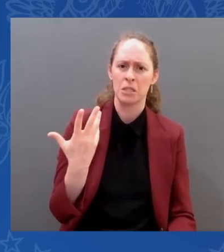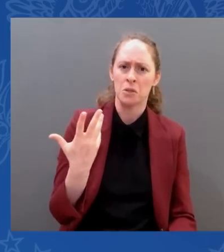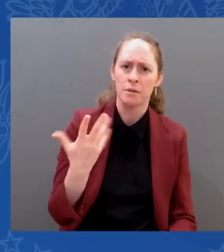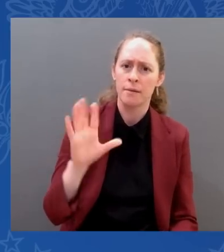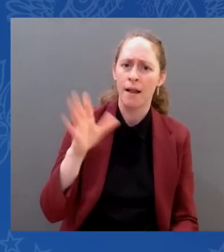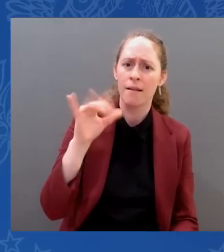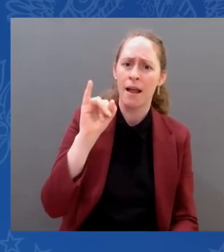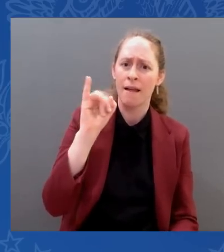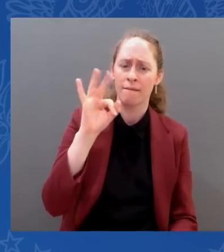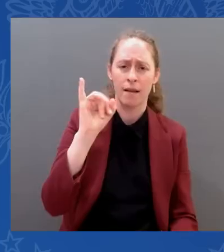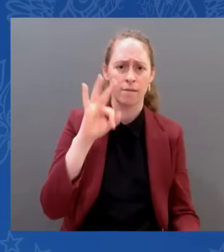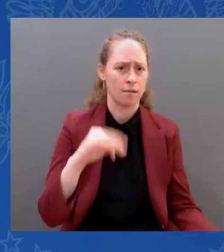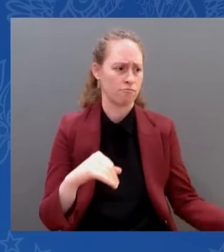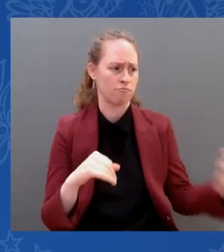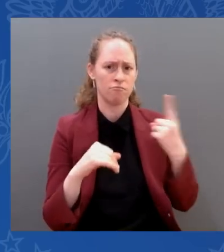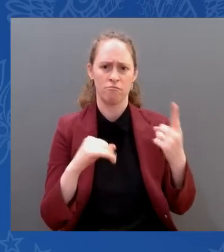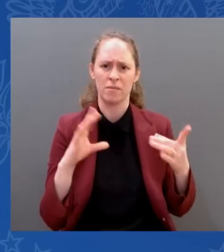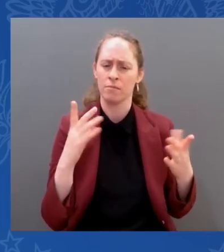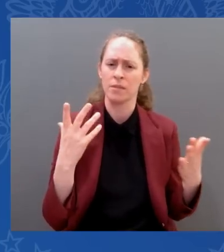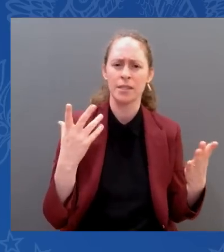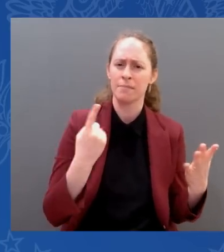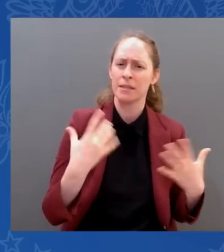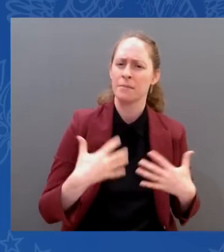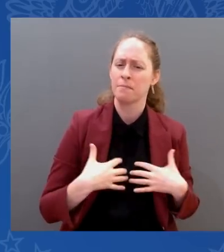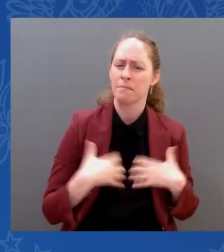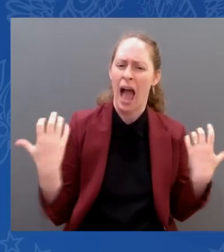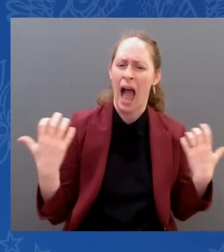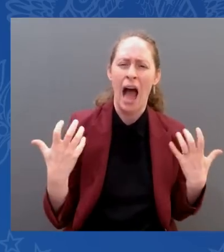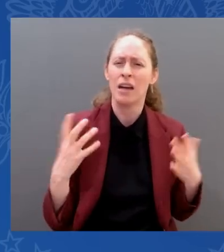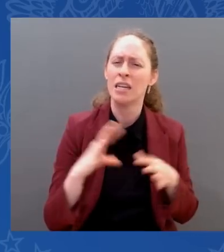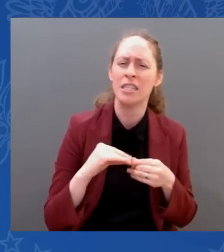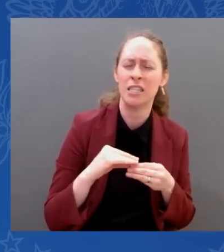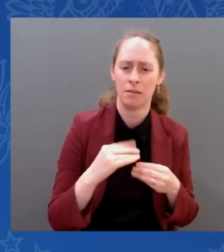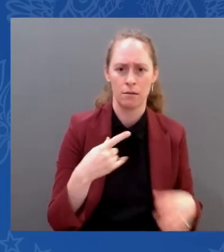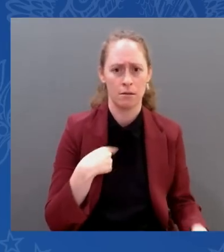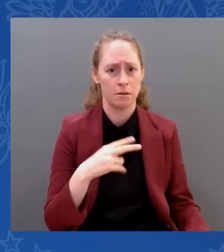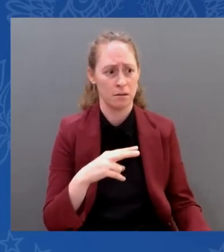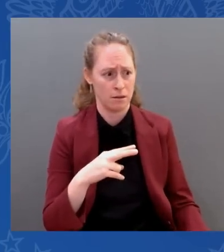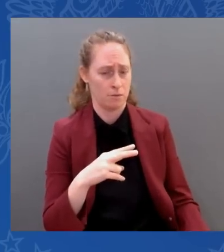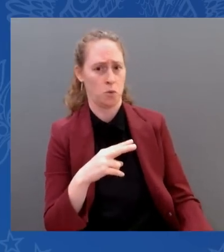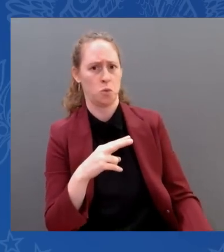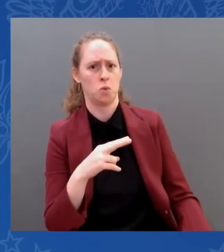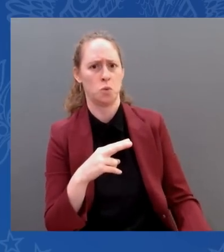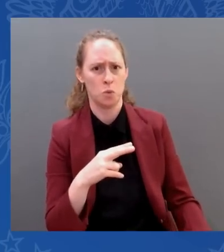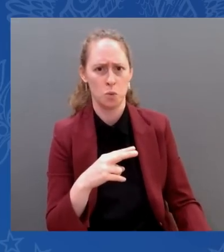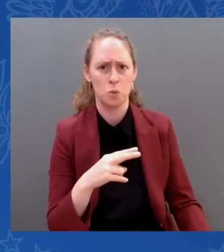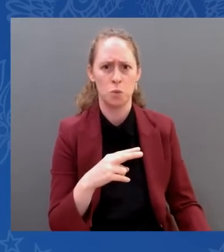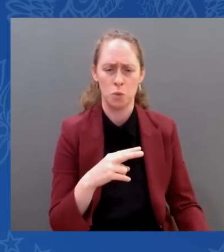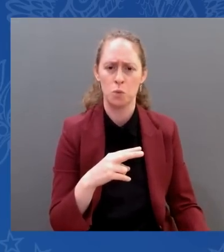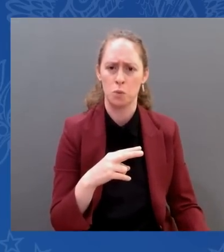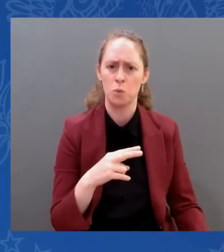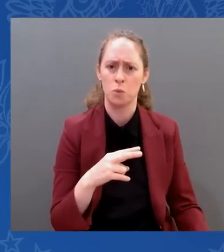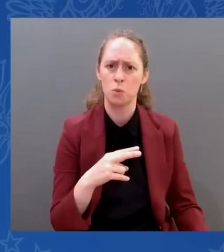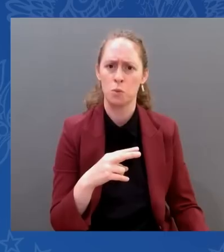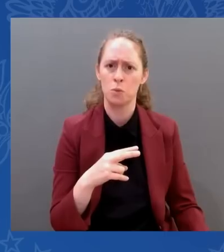There are nine -- nine major ocean line shipping companies that ship from Asia to the United States.